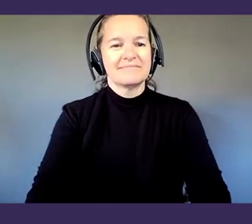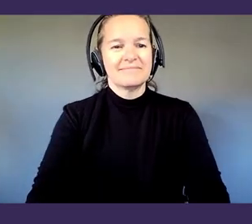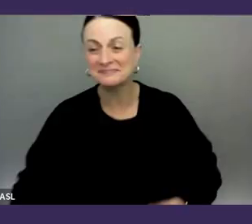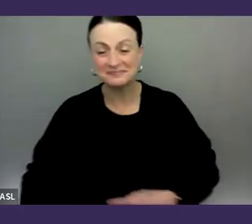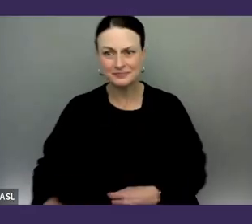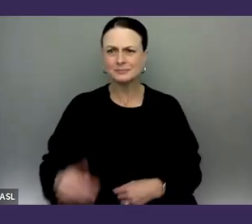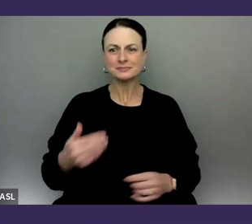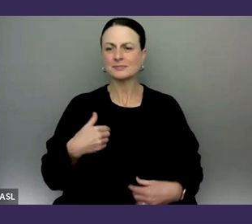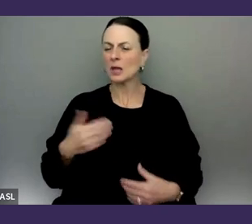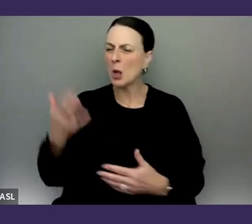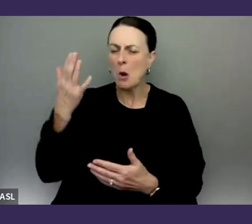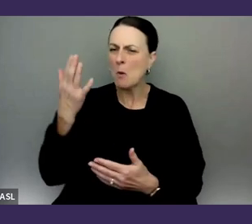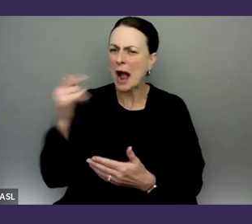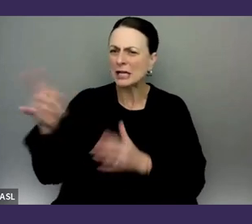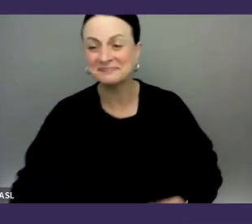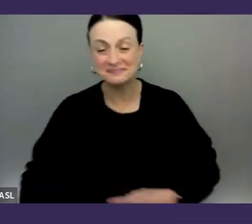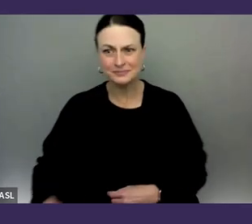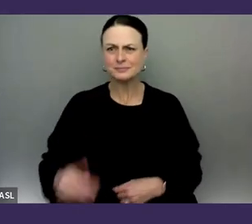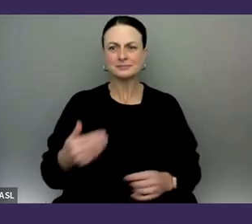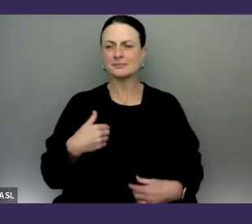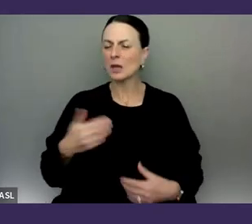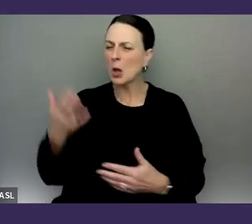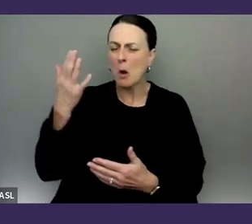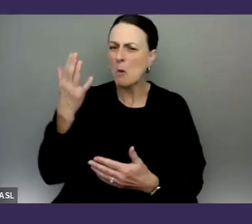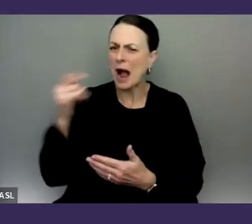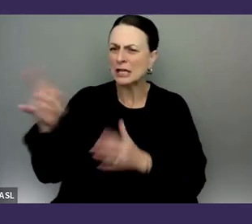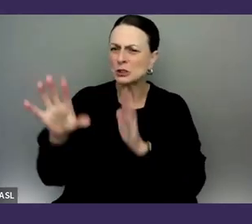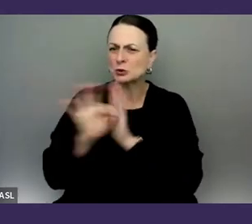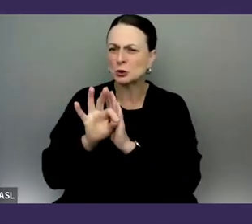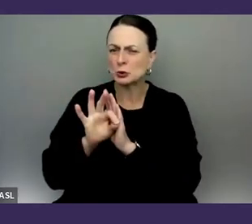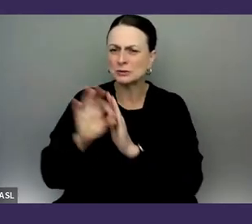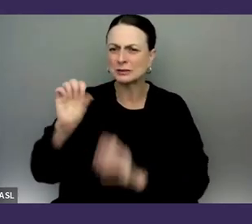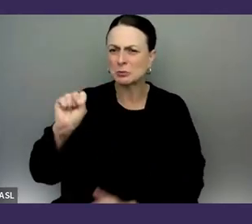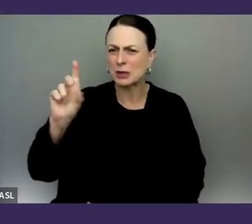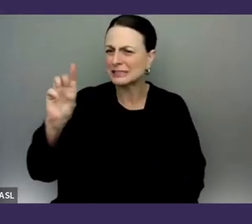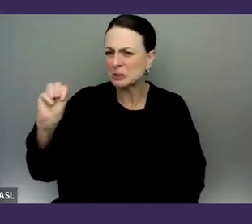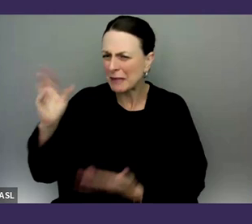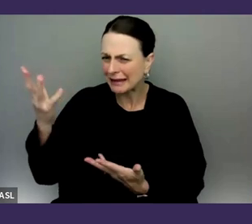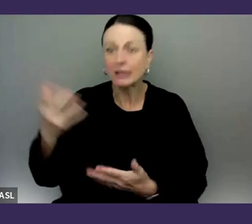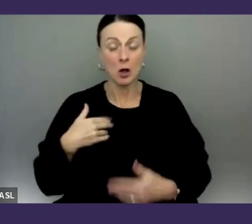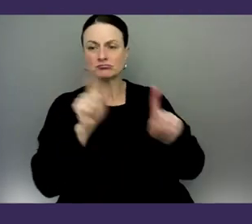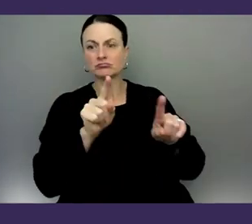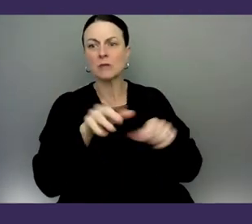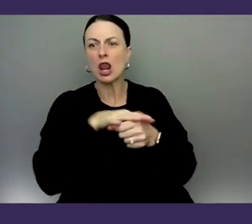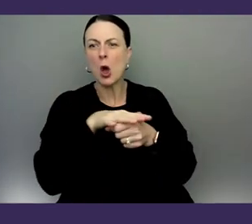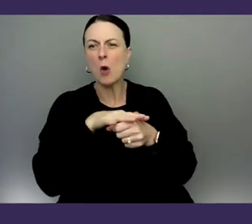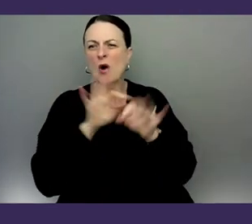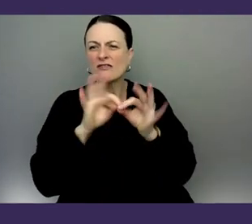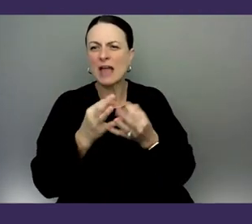Karla and I attended a presentation, our local family care council where Disability Rights Florida